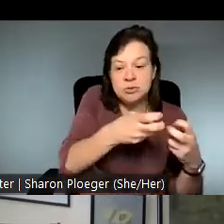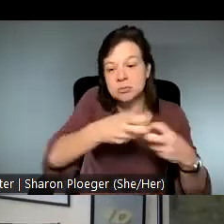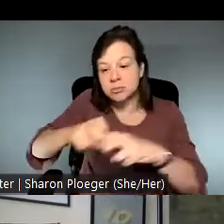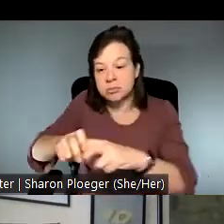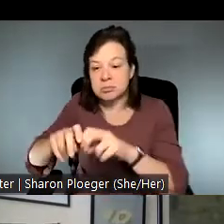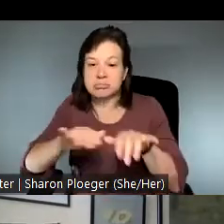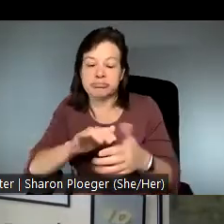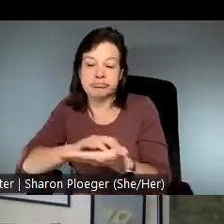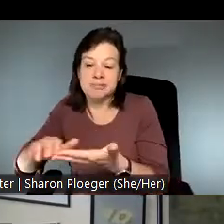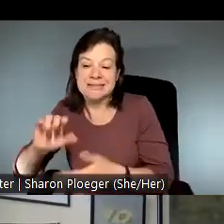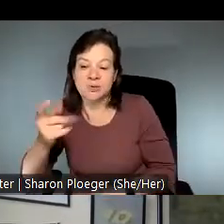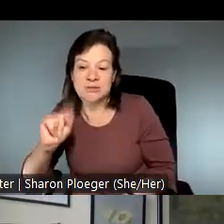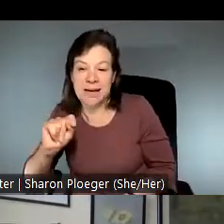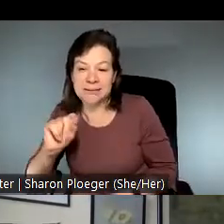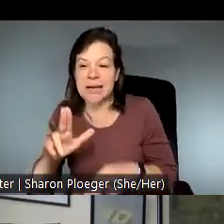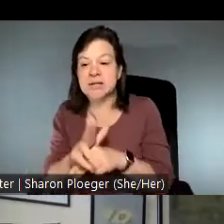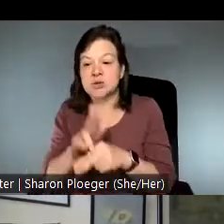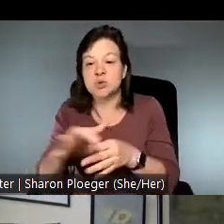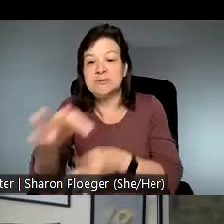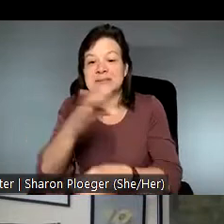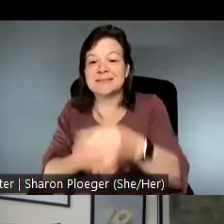and it's used in place of a standard keyboard.